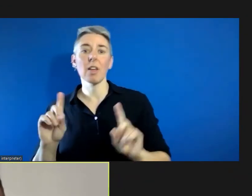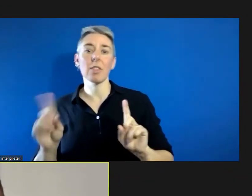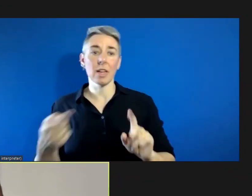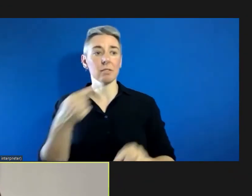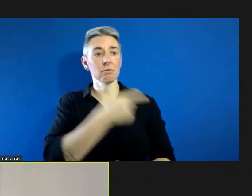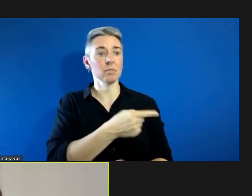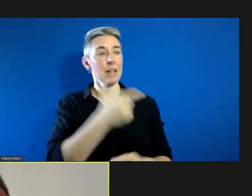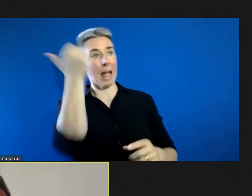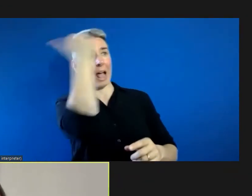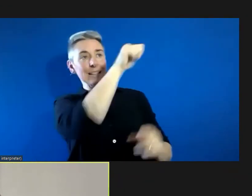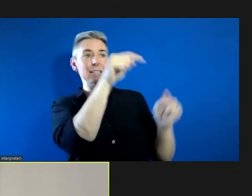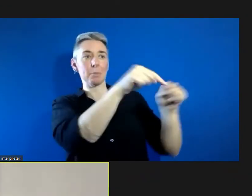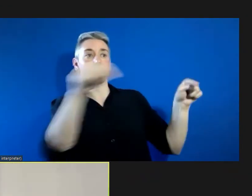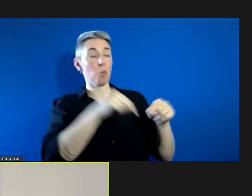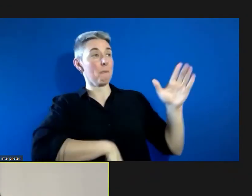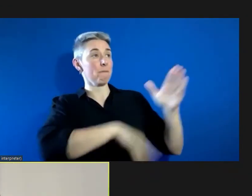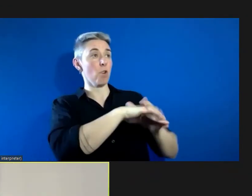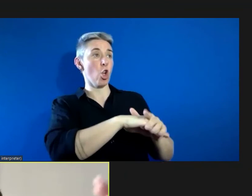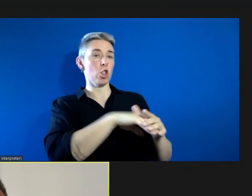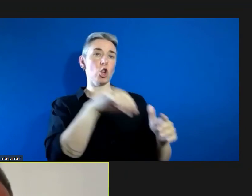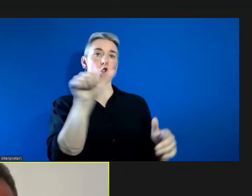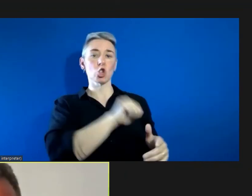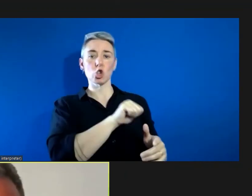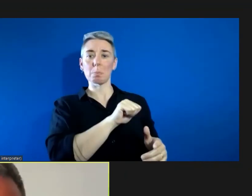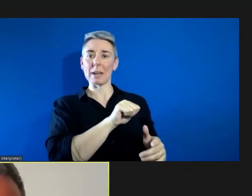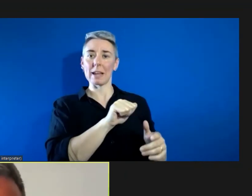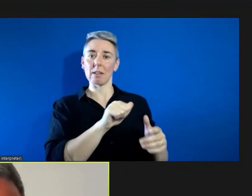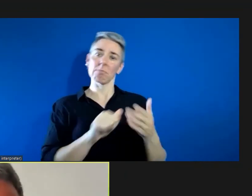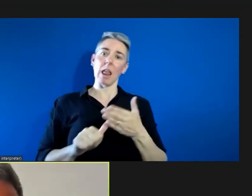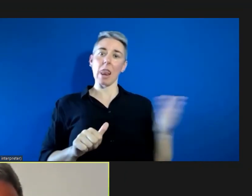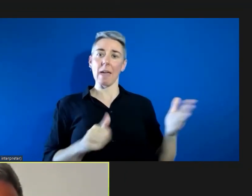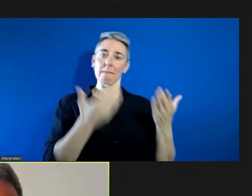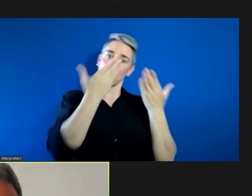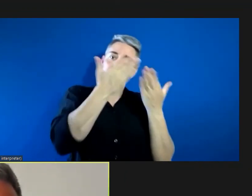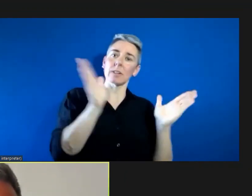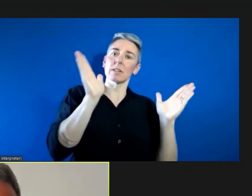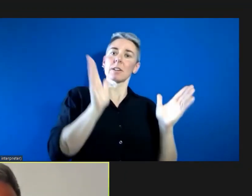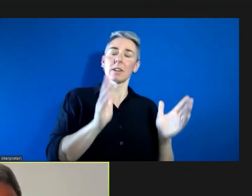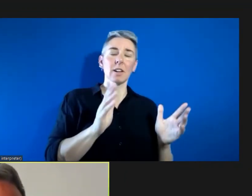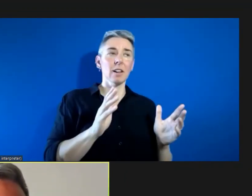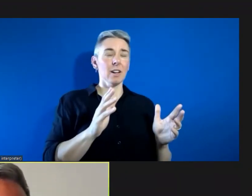of academics, who're meant to be socialists, are meant to be, you know what I mean? So I